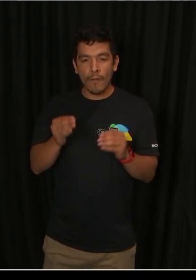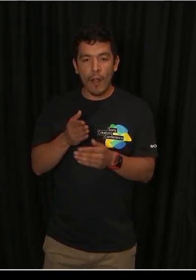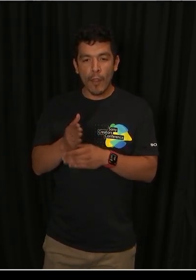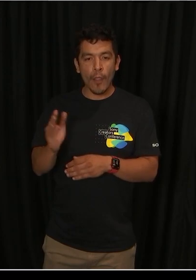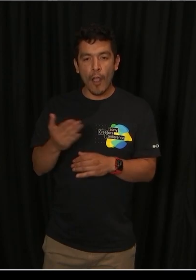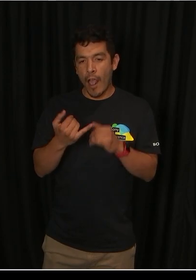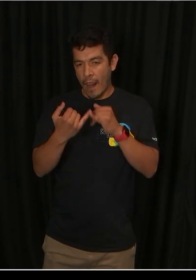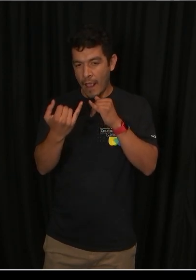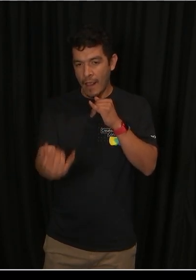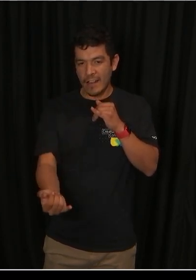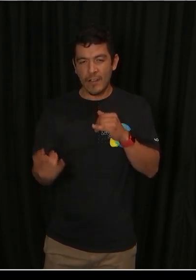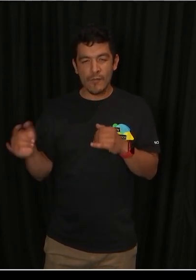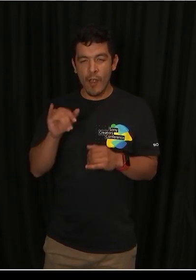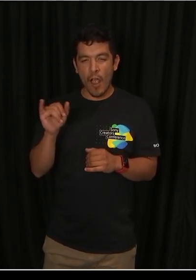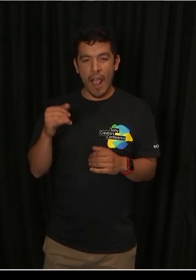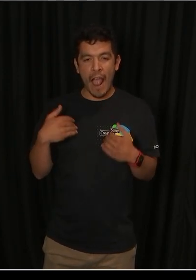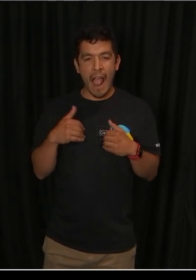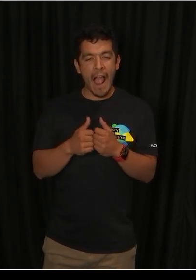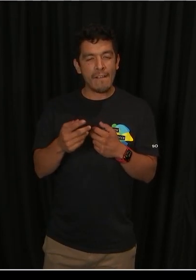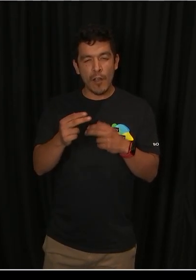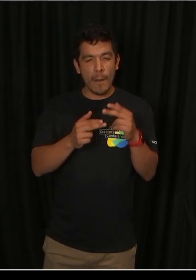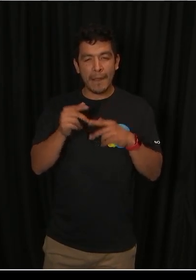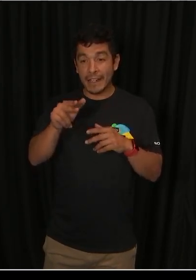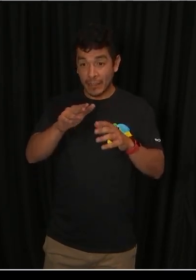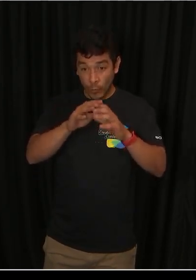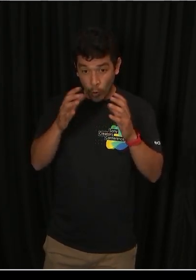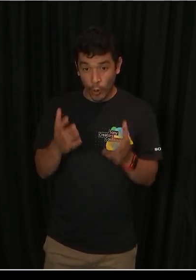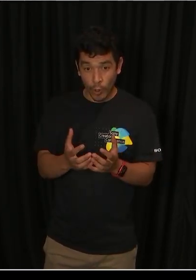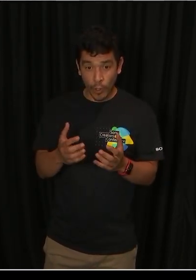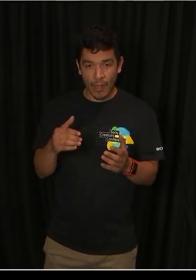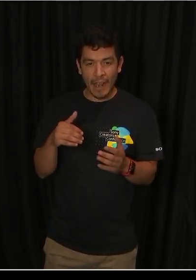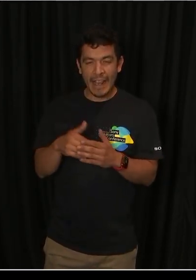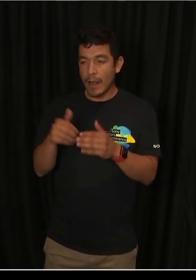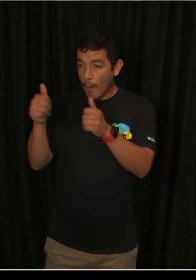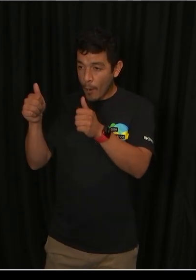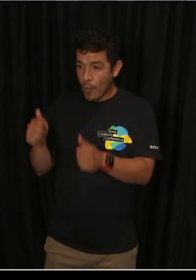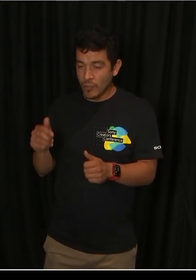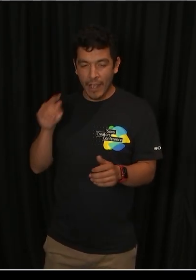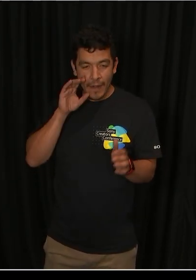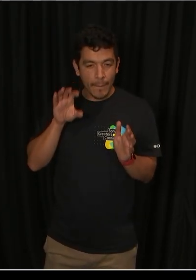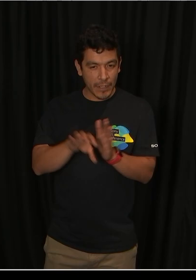So we also began delving into how we were going to build his world, to posters and photocopies.